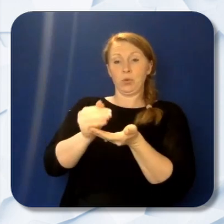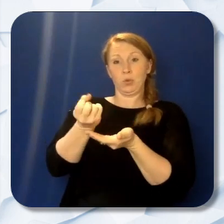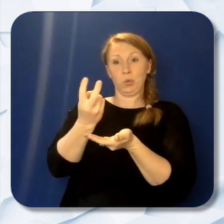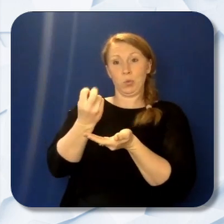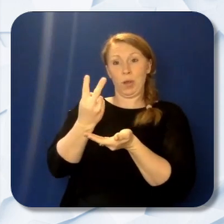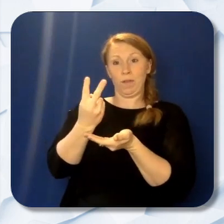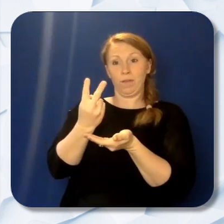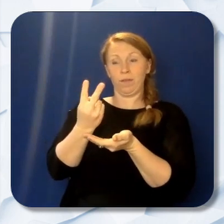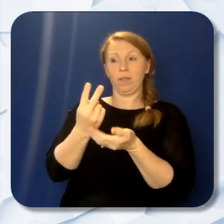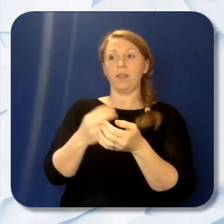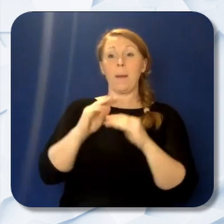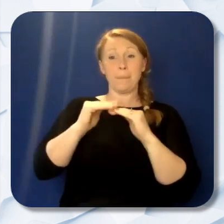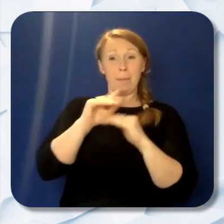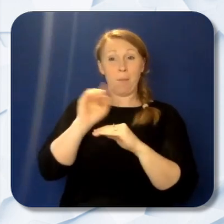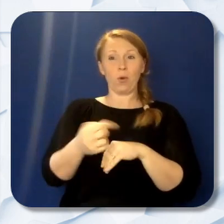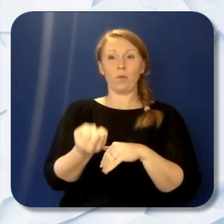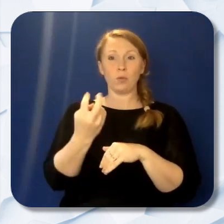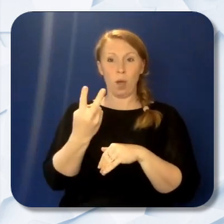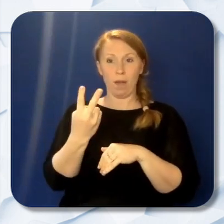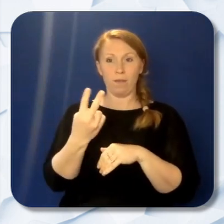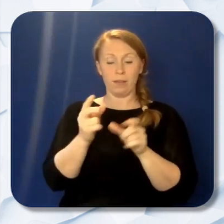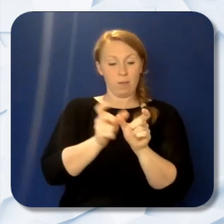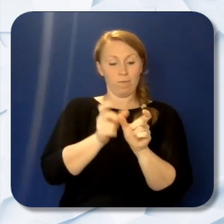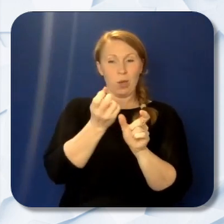minimum order of twelve units, and then um Requests must be made in multiples of twelve,